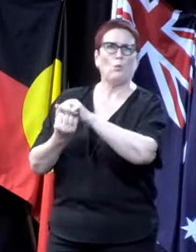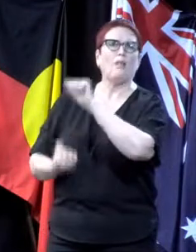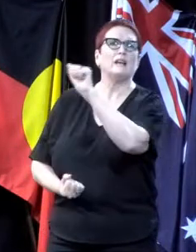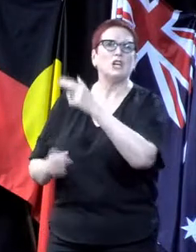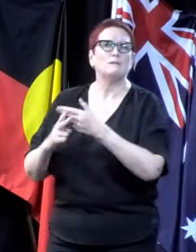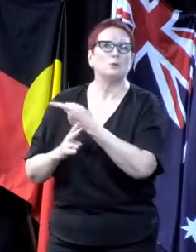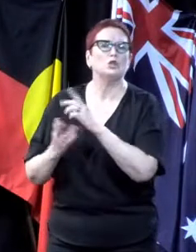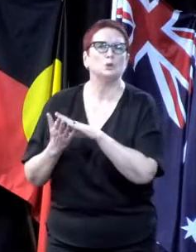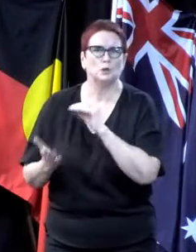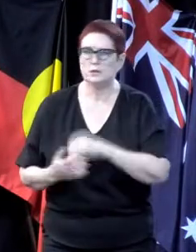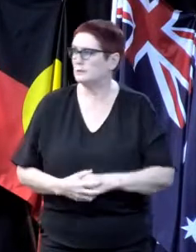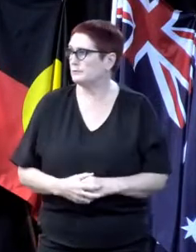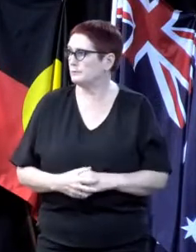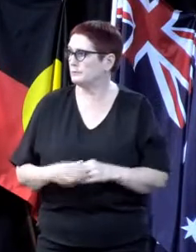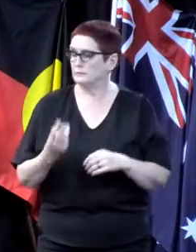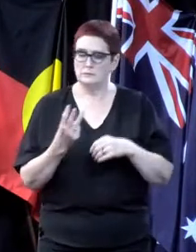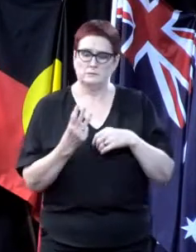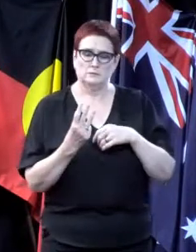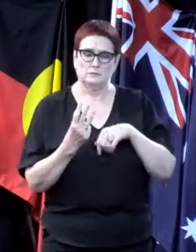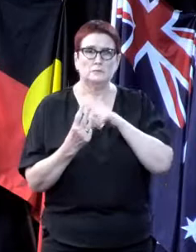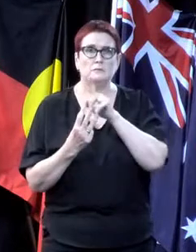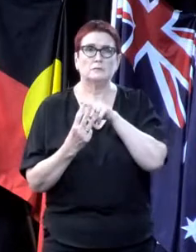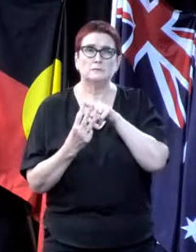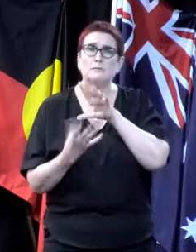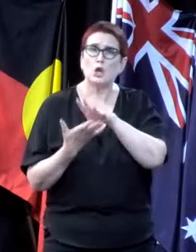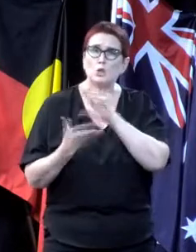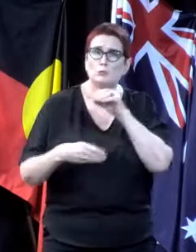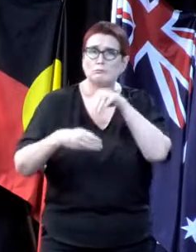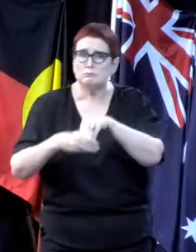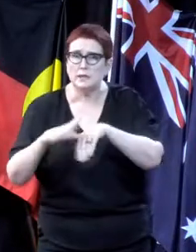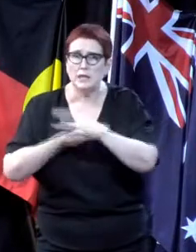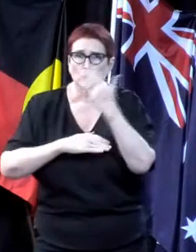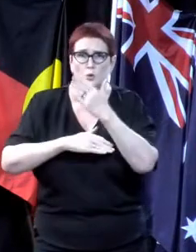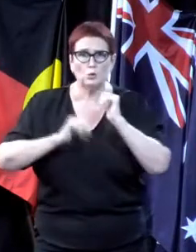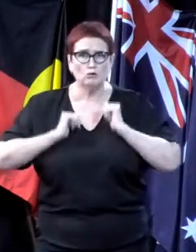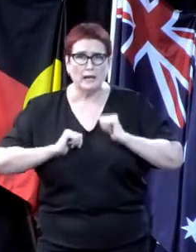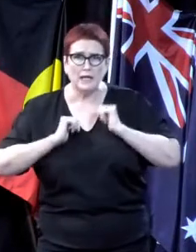Yes, students engaged in school-based traineeships and organized work placement and that sort of thing